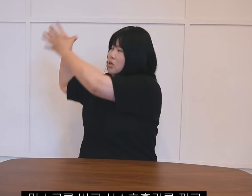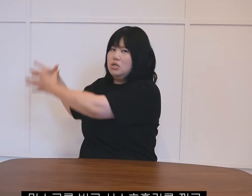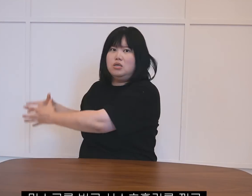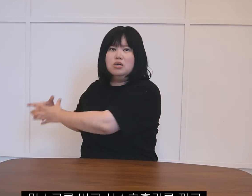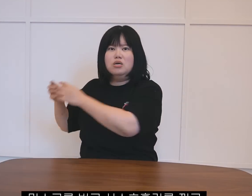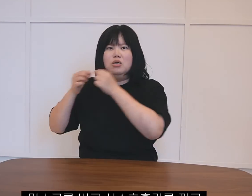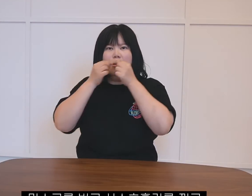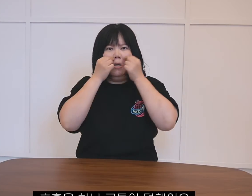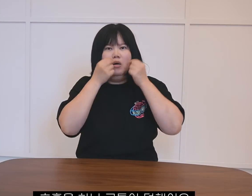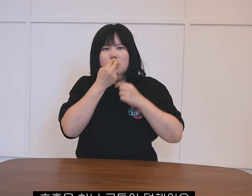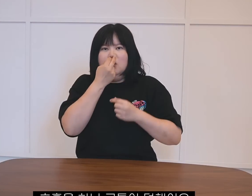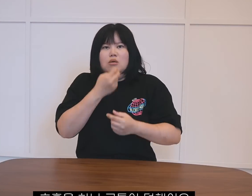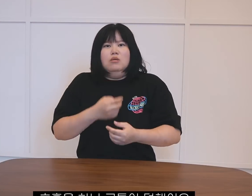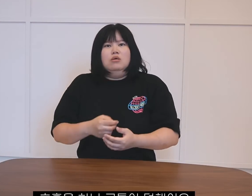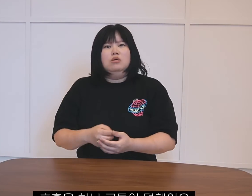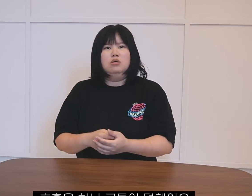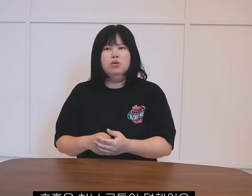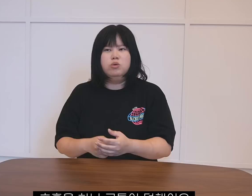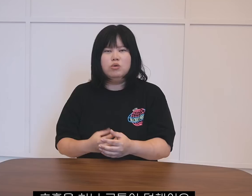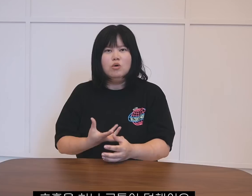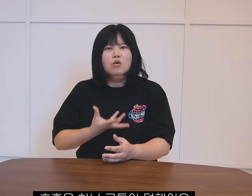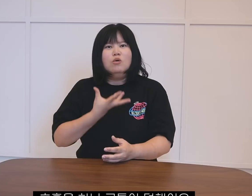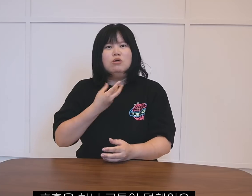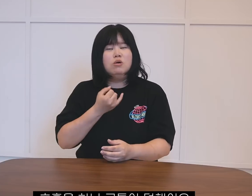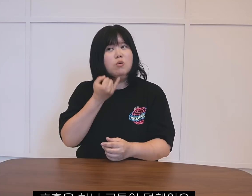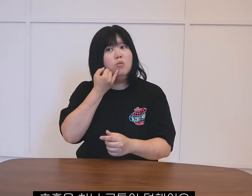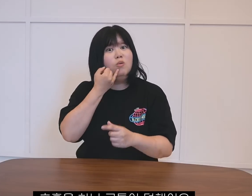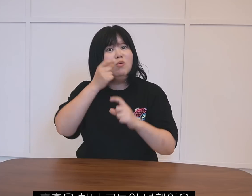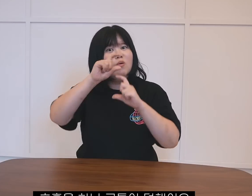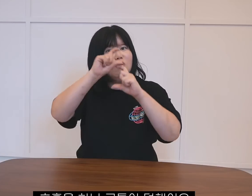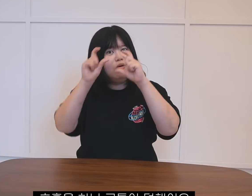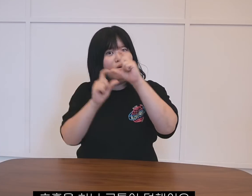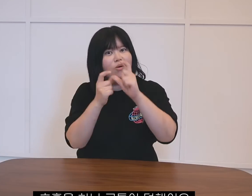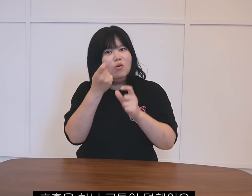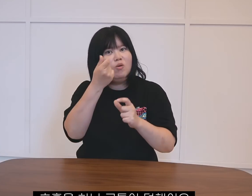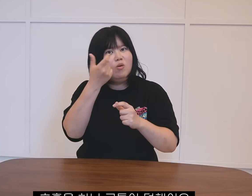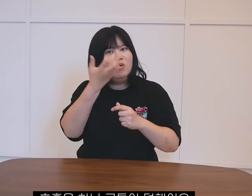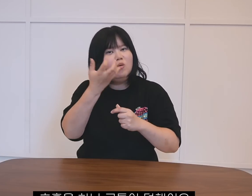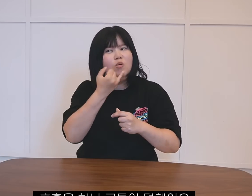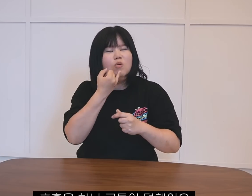the pain was less. After it calmed down,